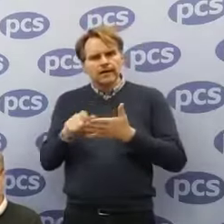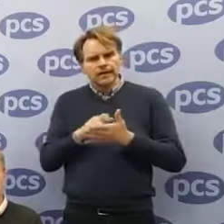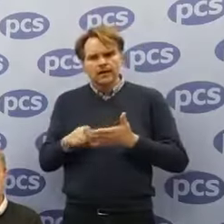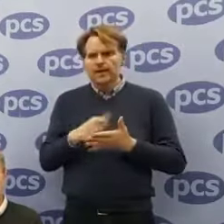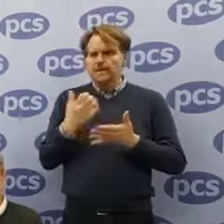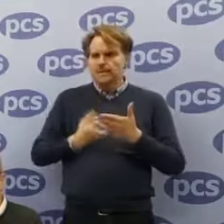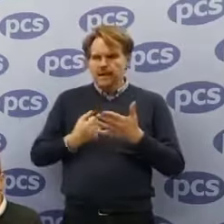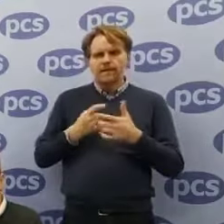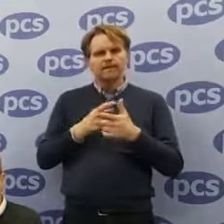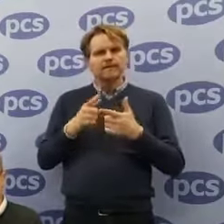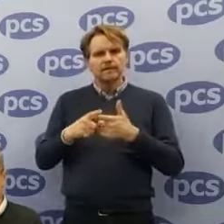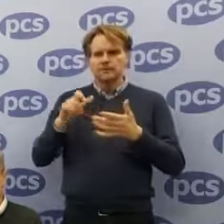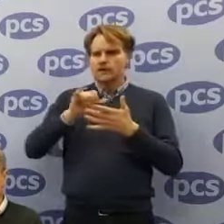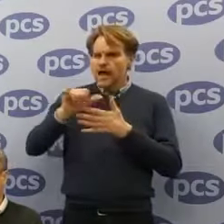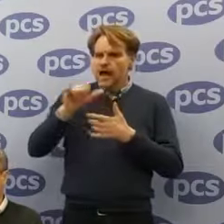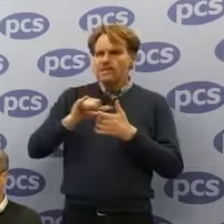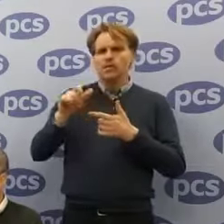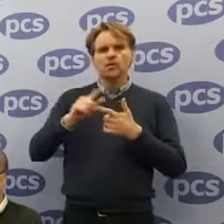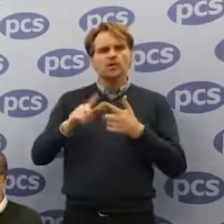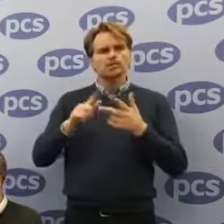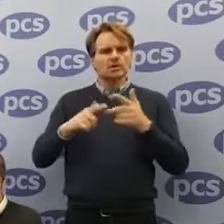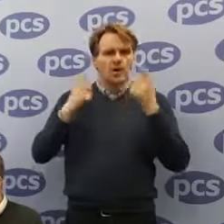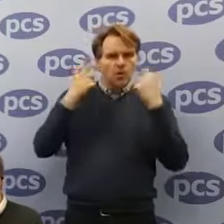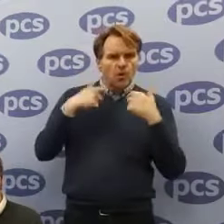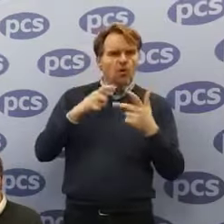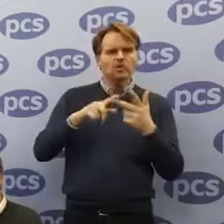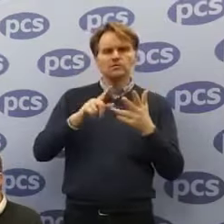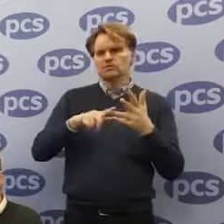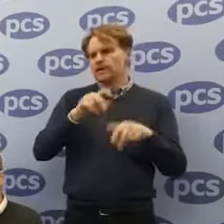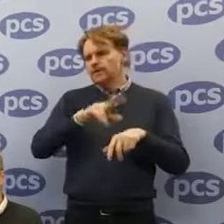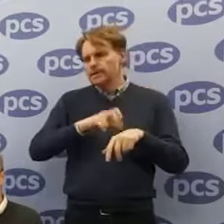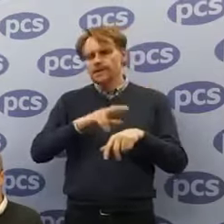keeping our justice system running, they need us more than ever before and now's